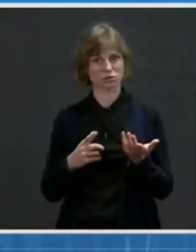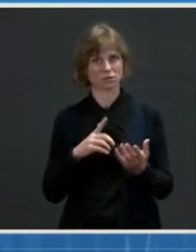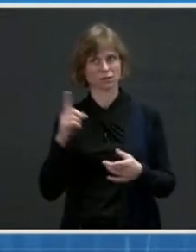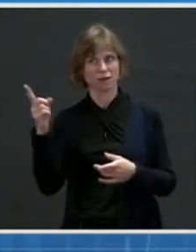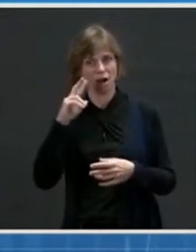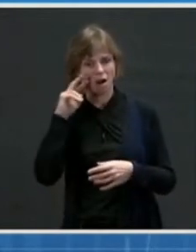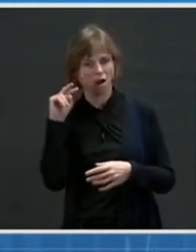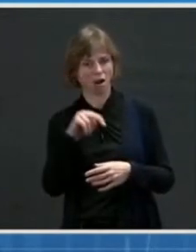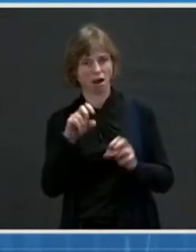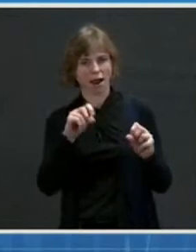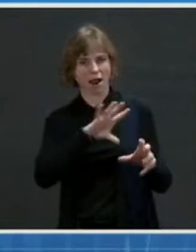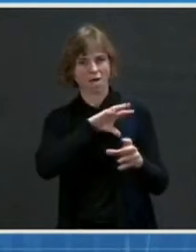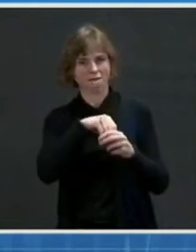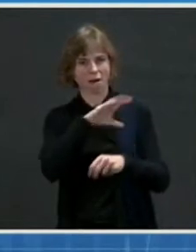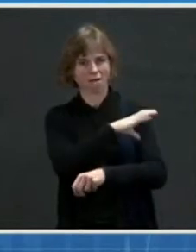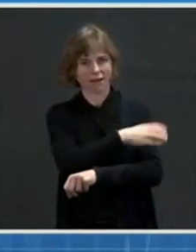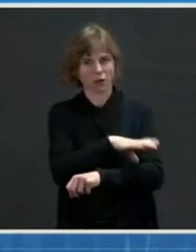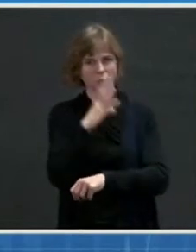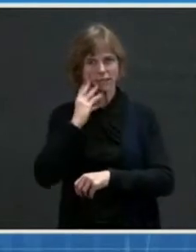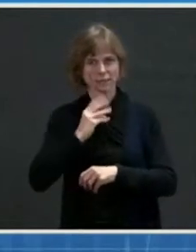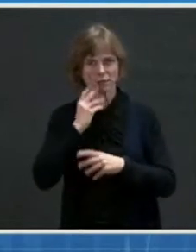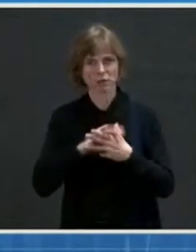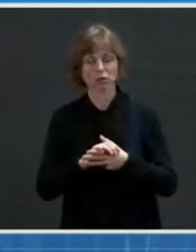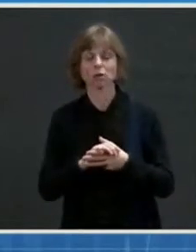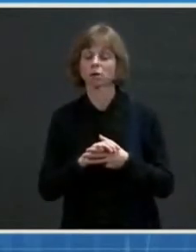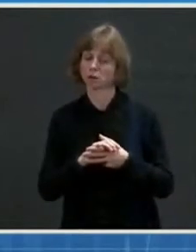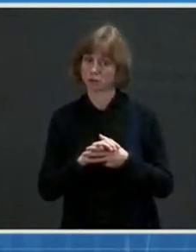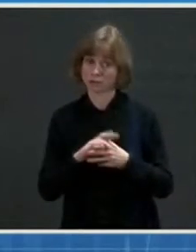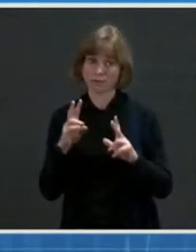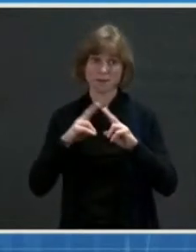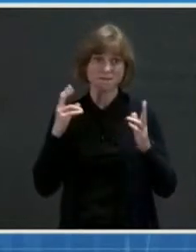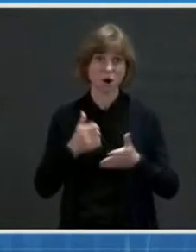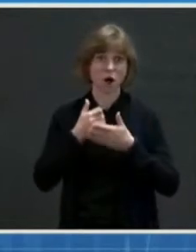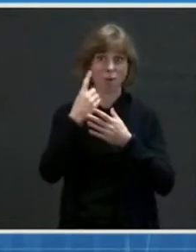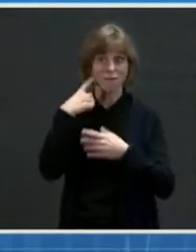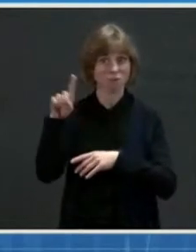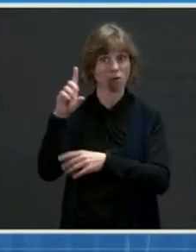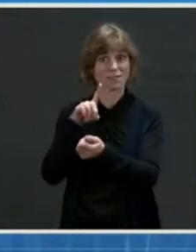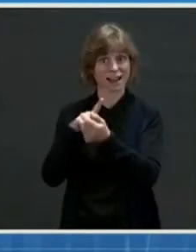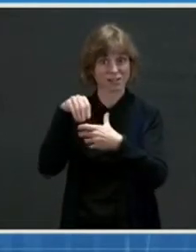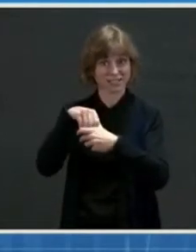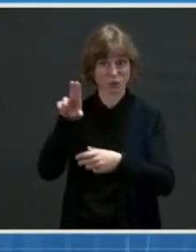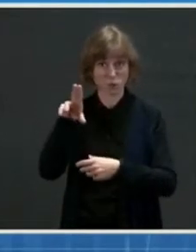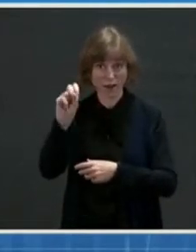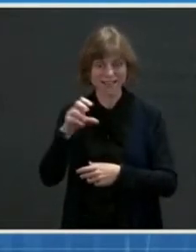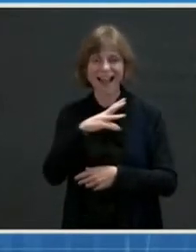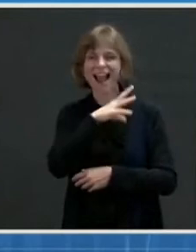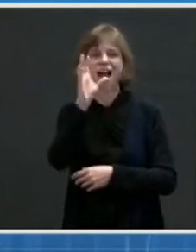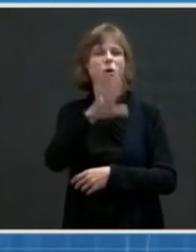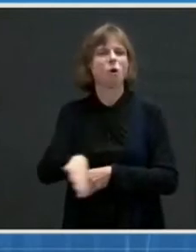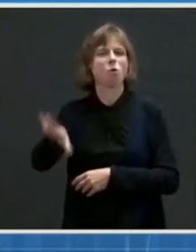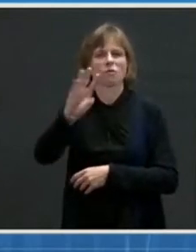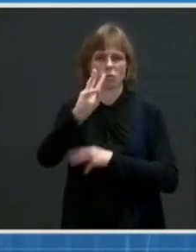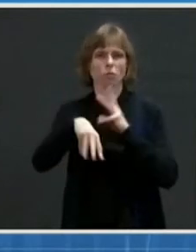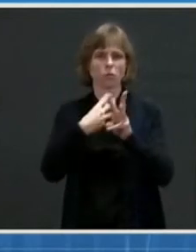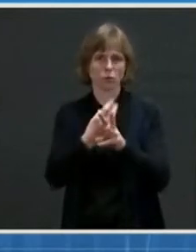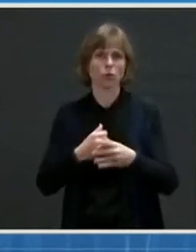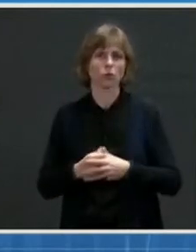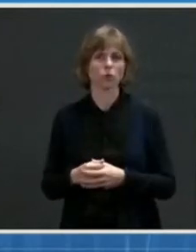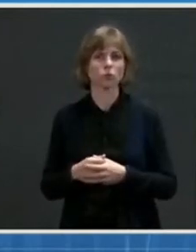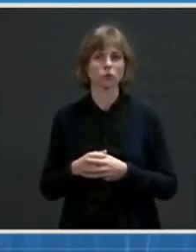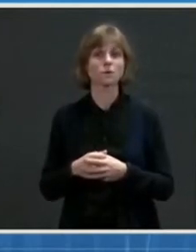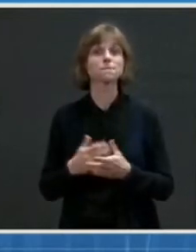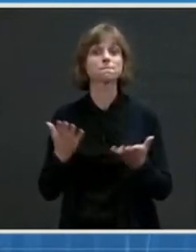PREPRINT FORM AND INVOLVED IN